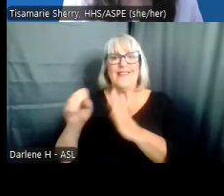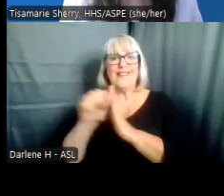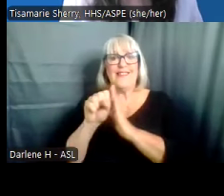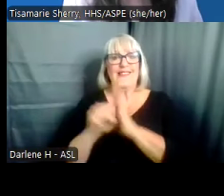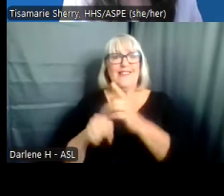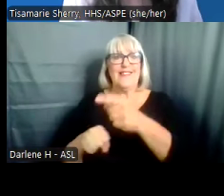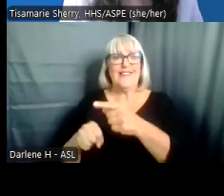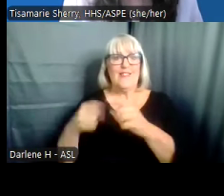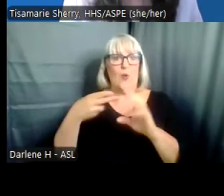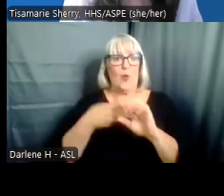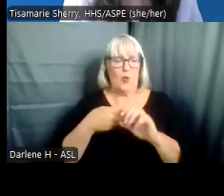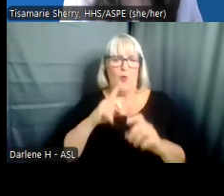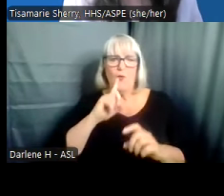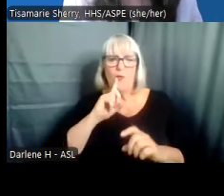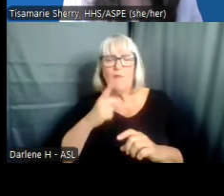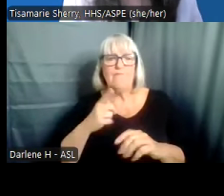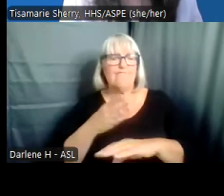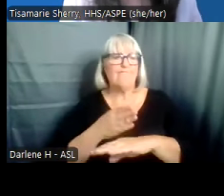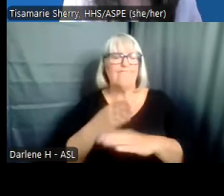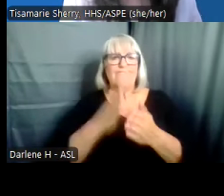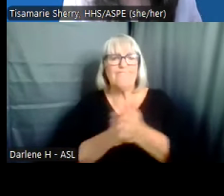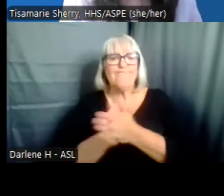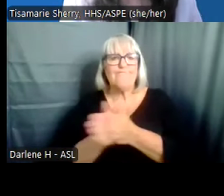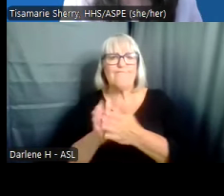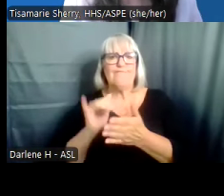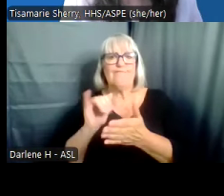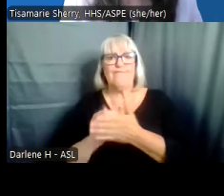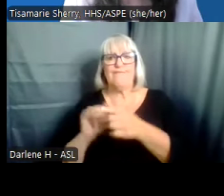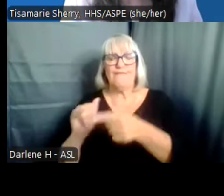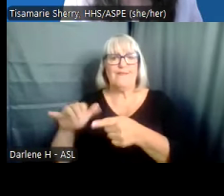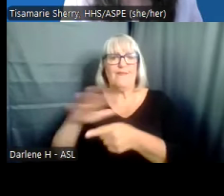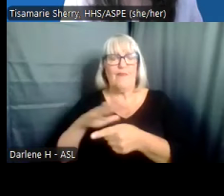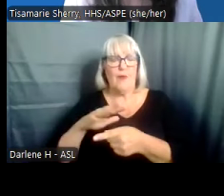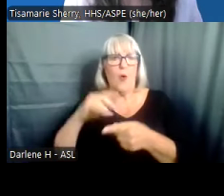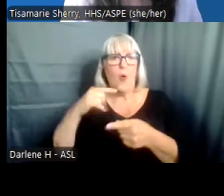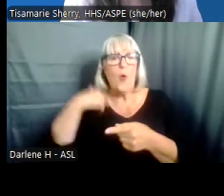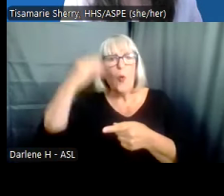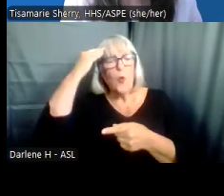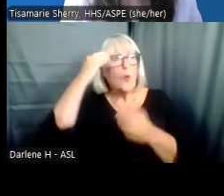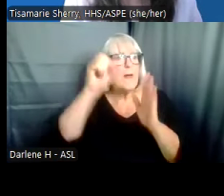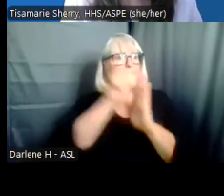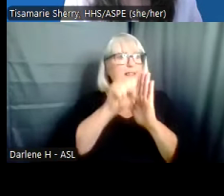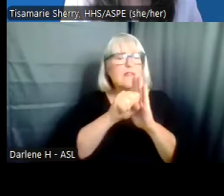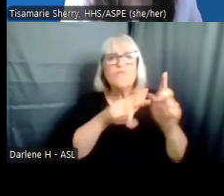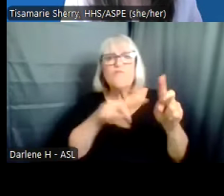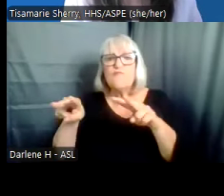this area and tremendous opportunities exist for states to learn from one another and share evidence informed practices to improve